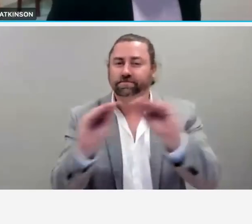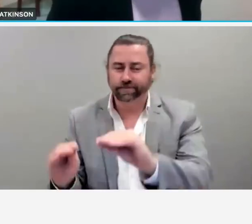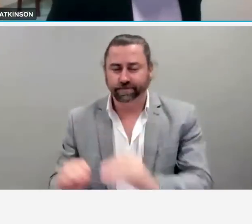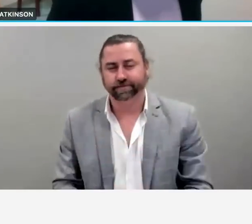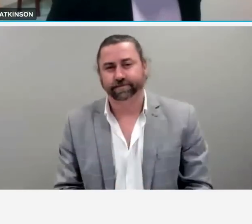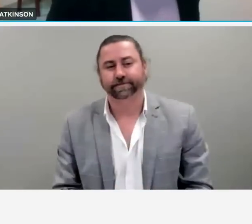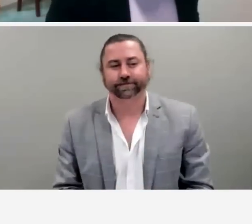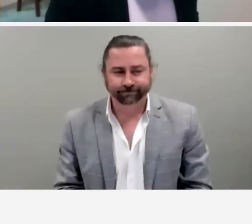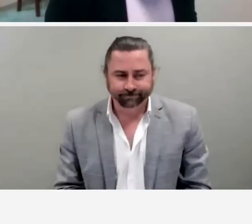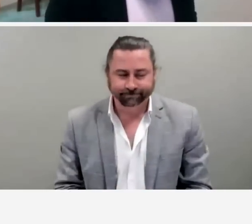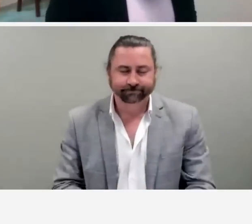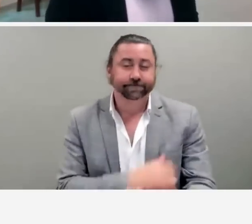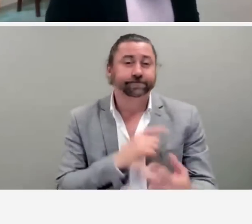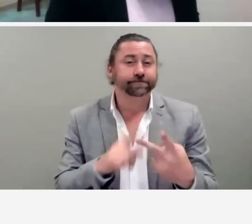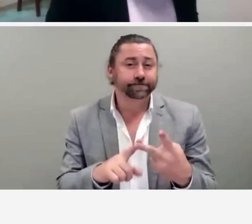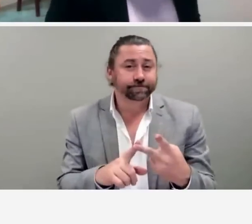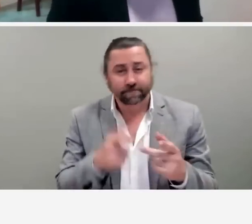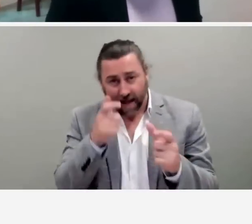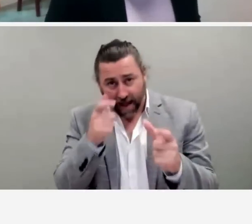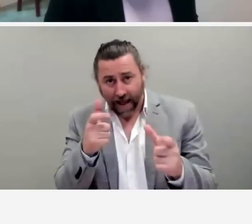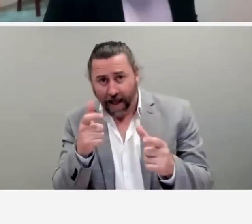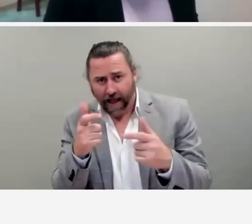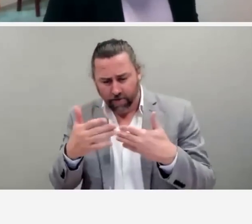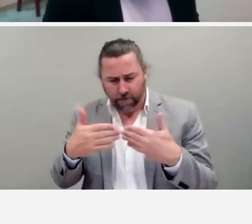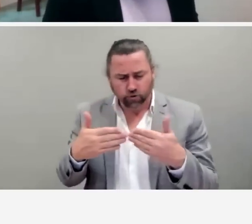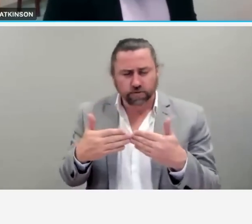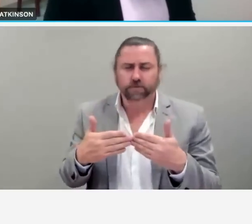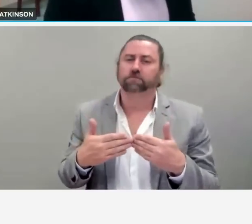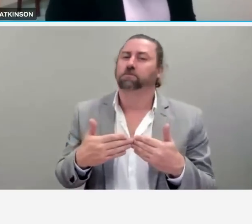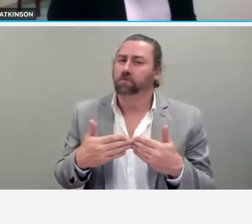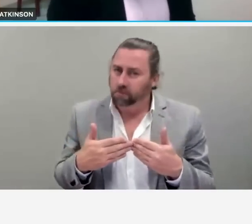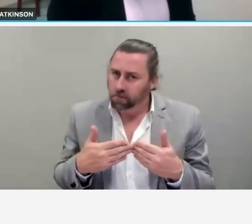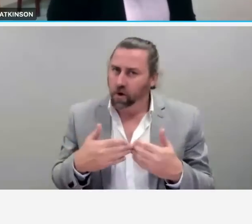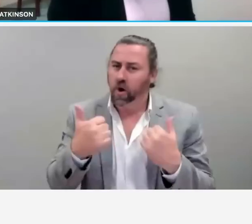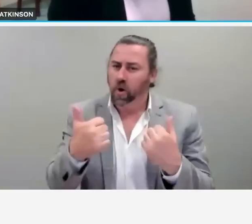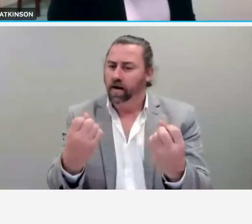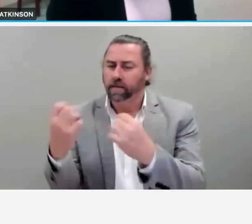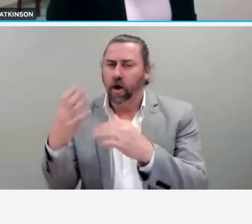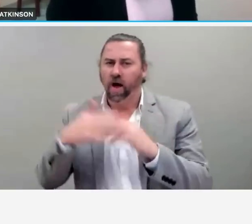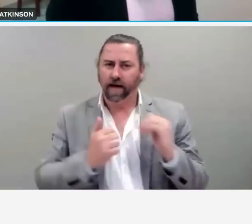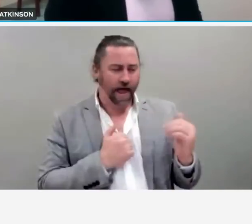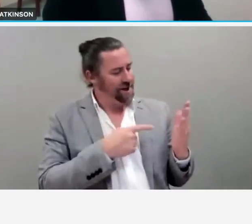So care management. We got some really useful and constructive feedback on our proposed care management model.